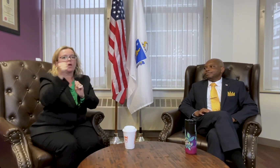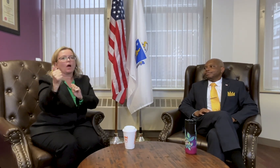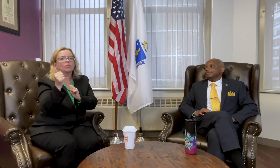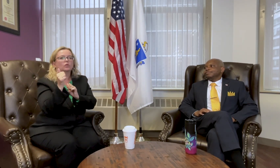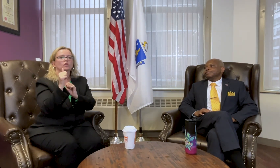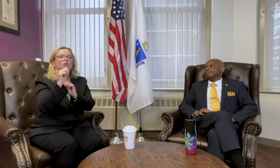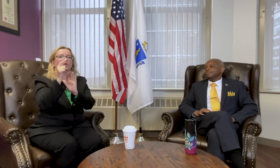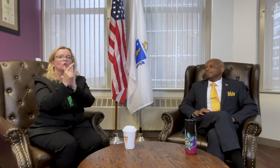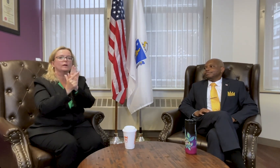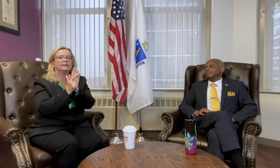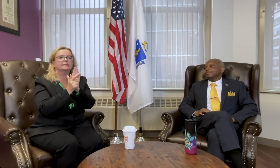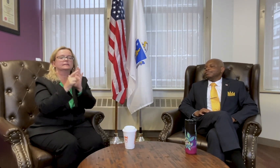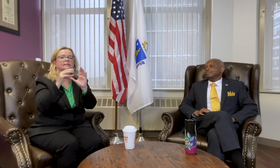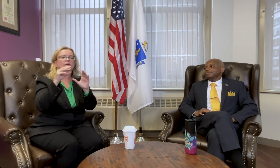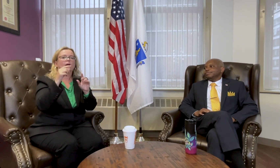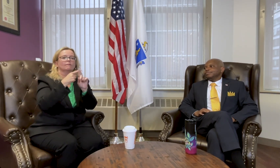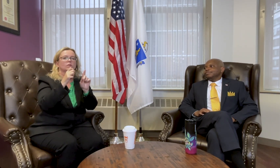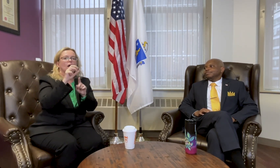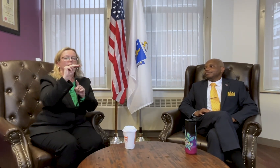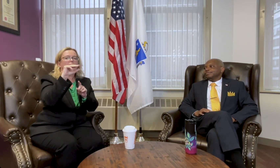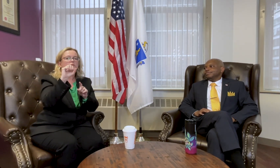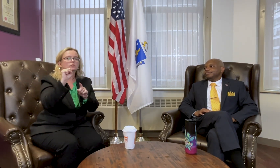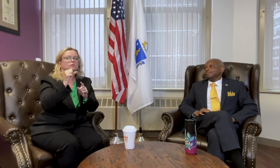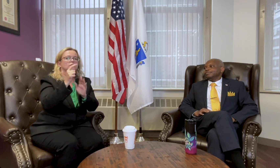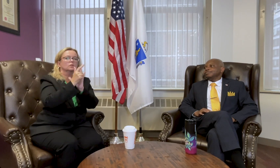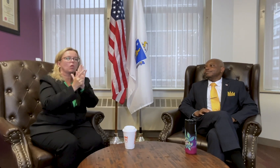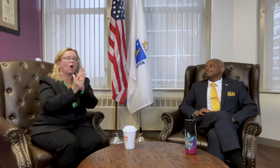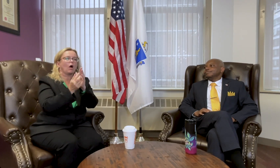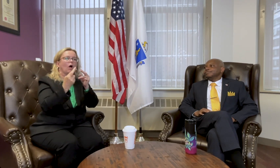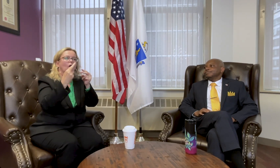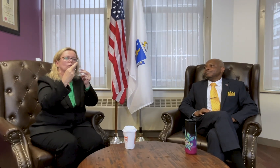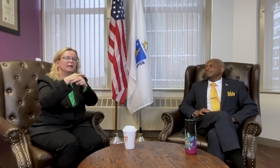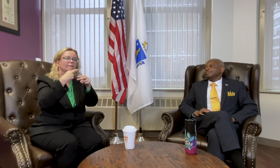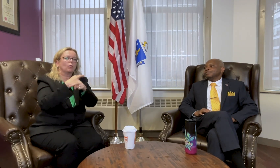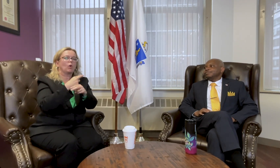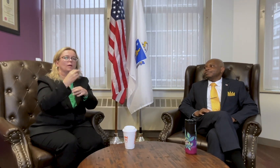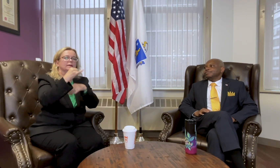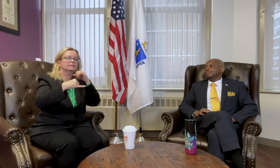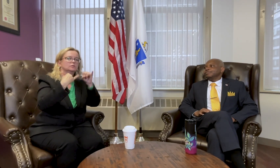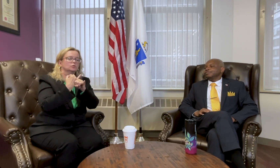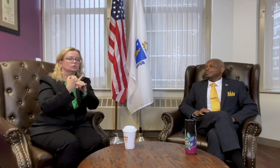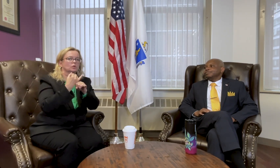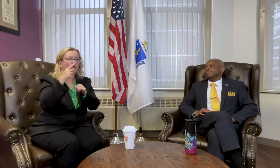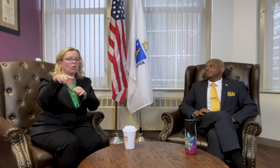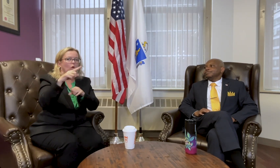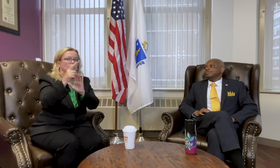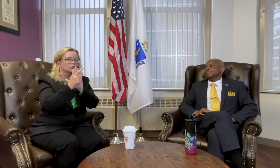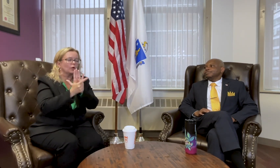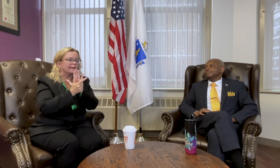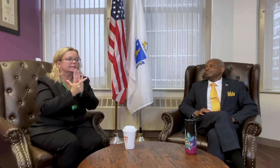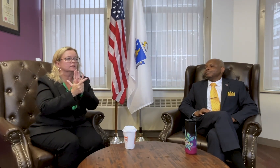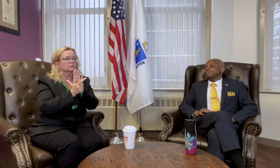here in Massachusetts, in collaboration with Massachusetts Law Reform Institute attorneys